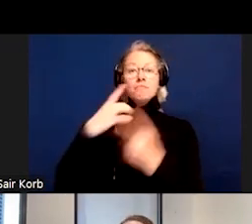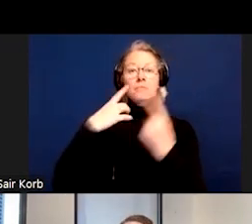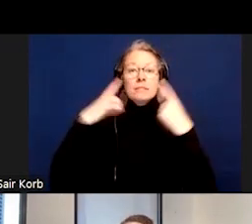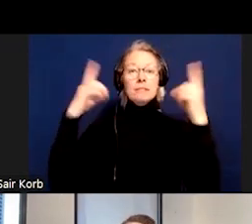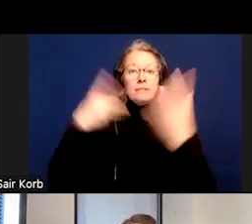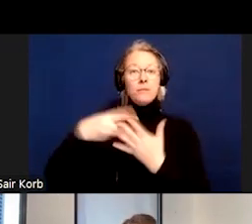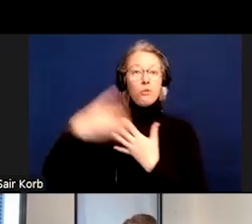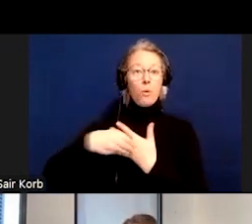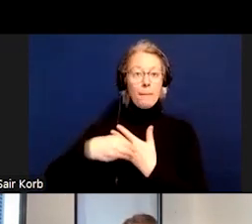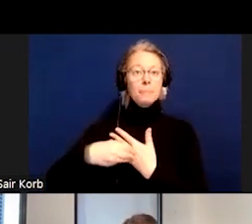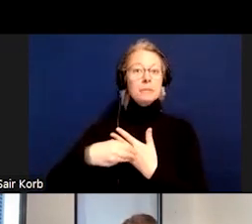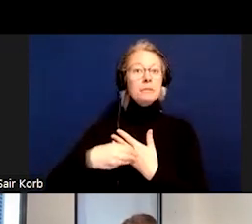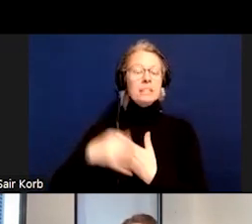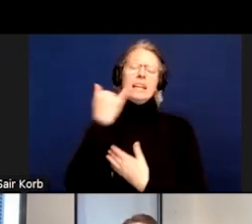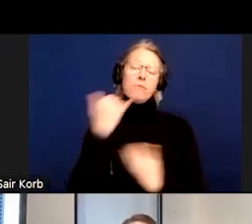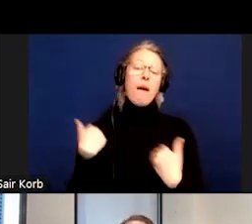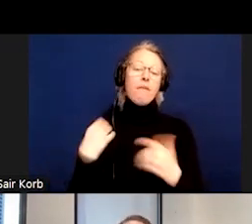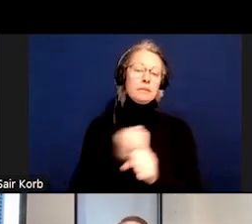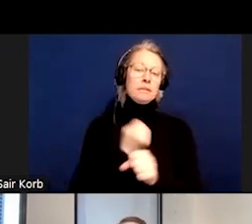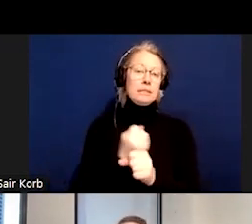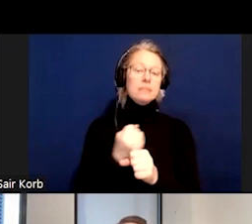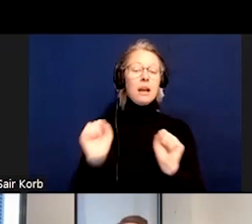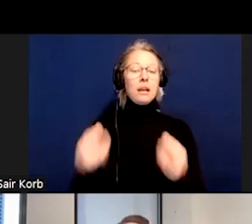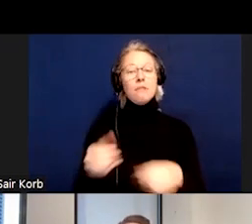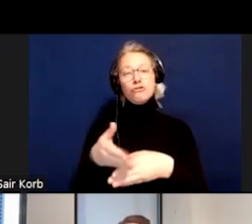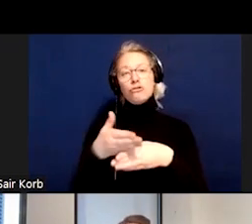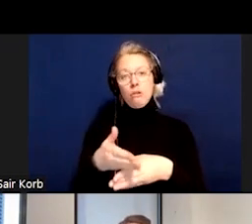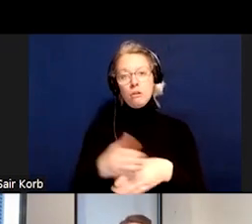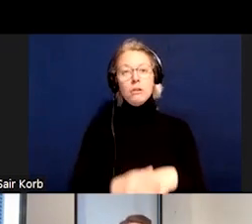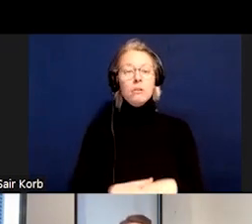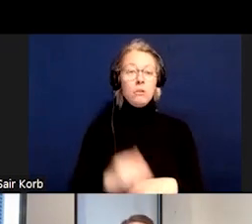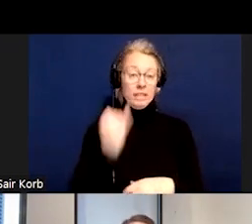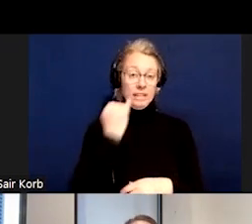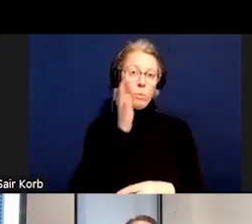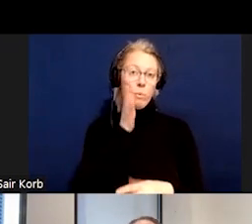there is comparable information or where it provides context to changes that we've made